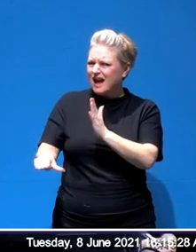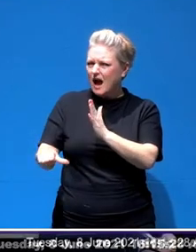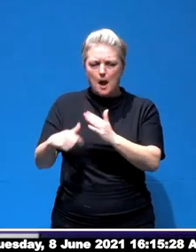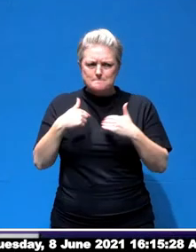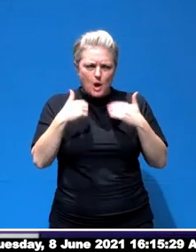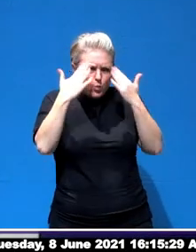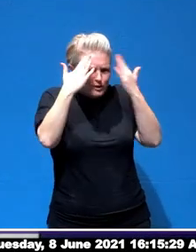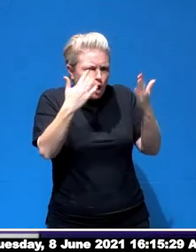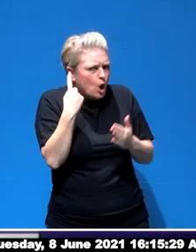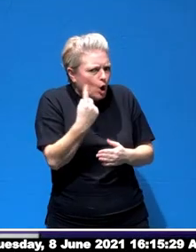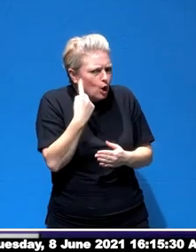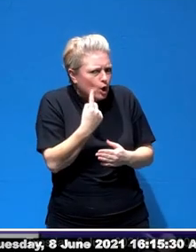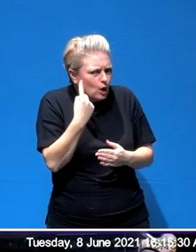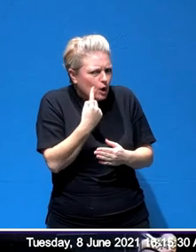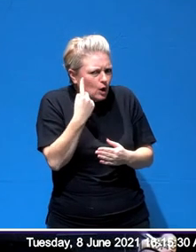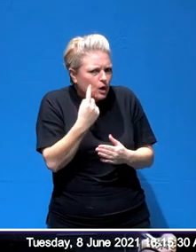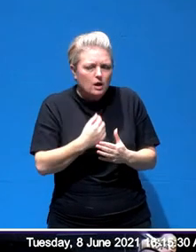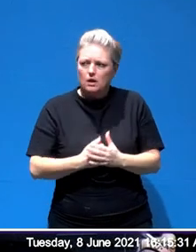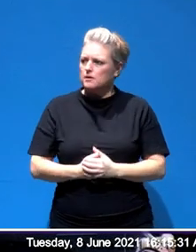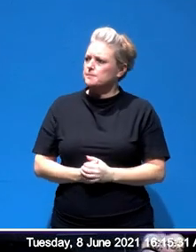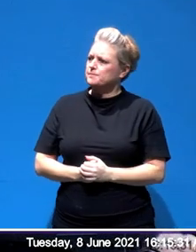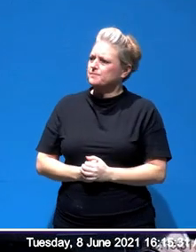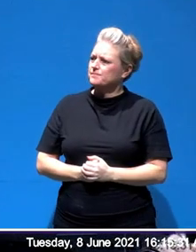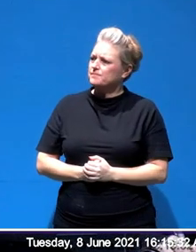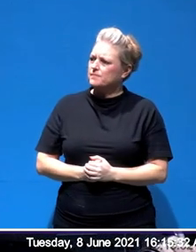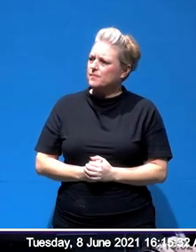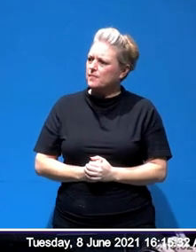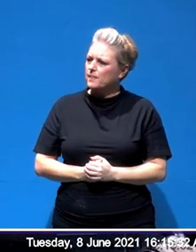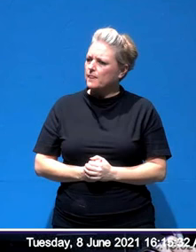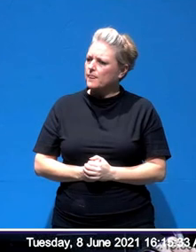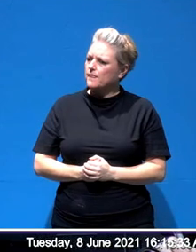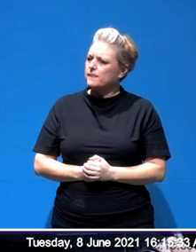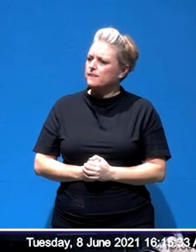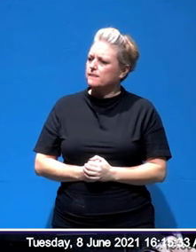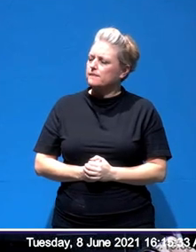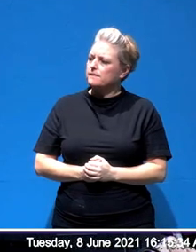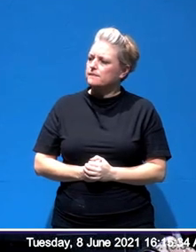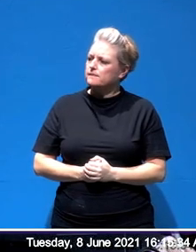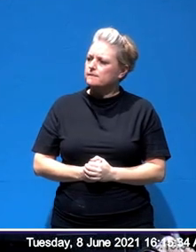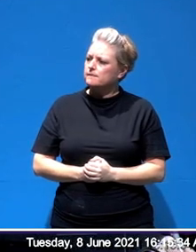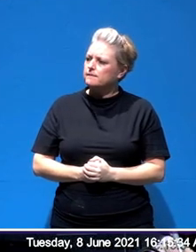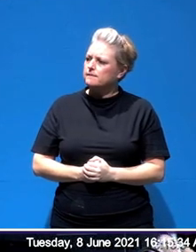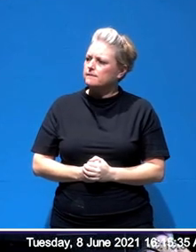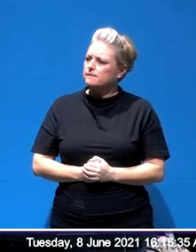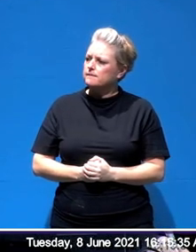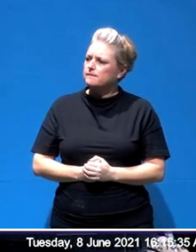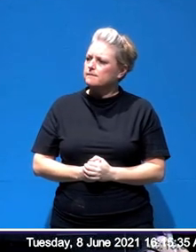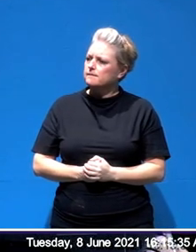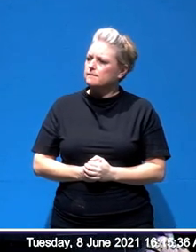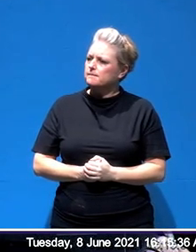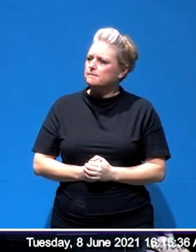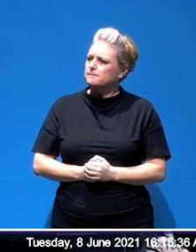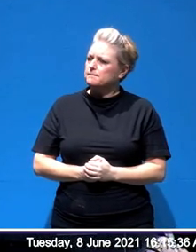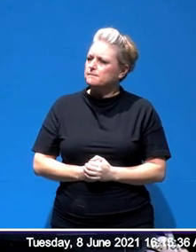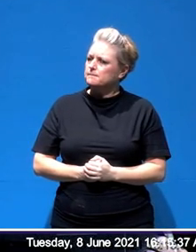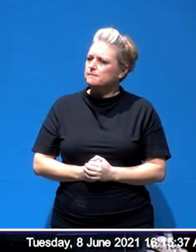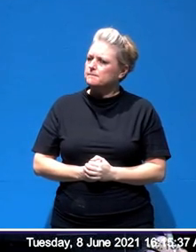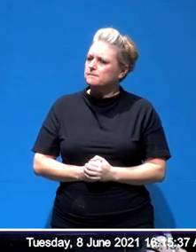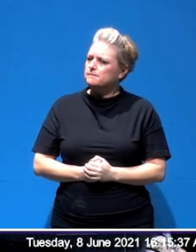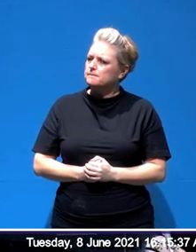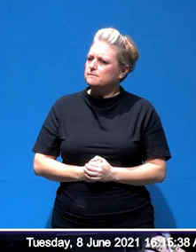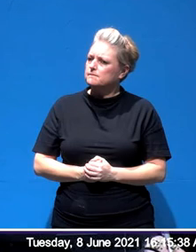referred to the forced movement or removal of a manager